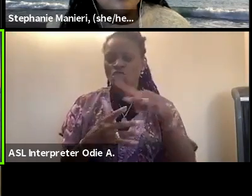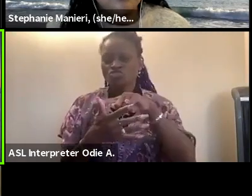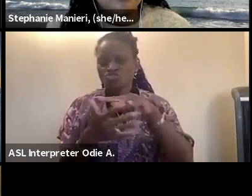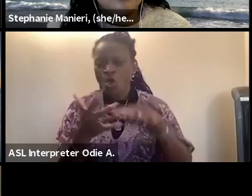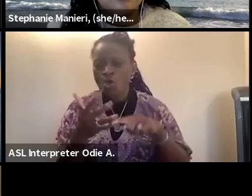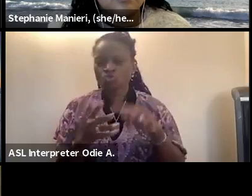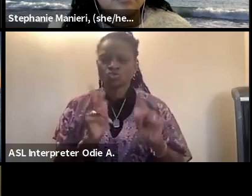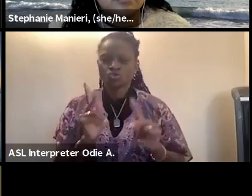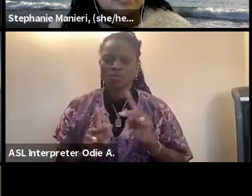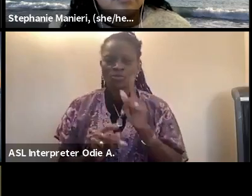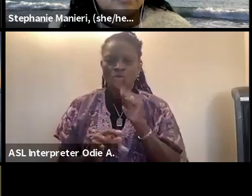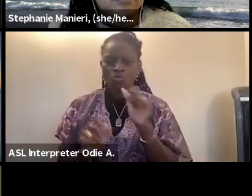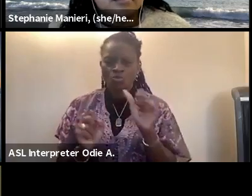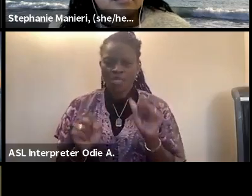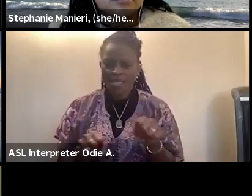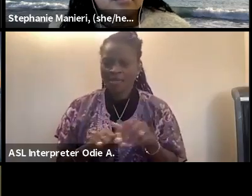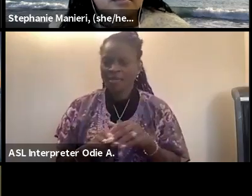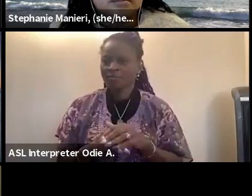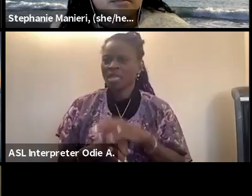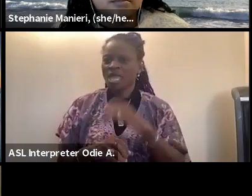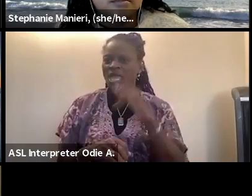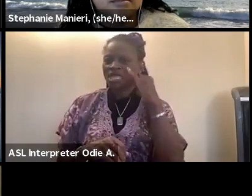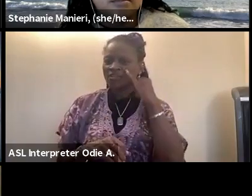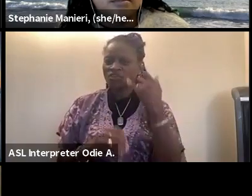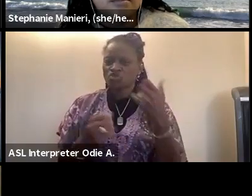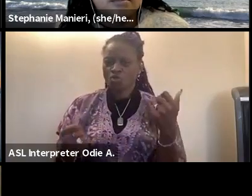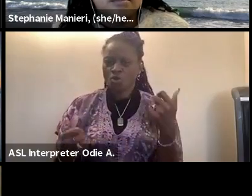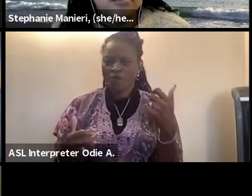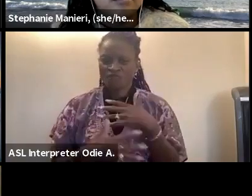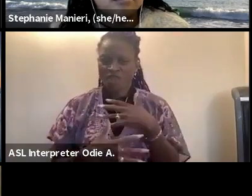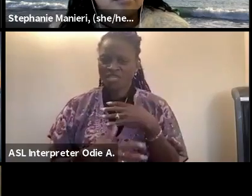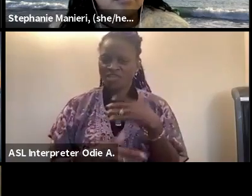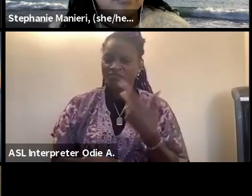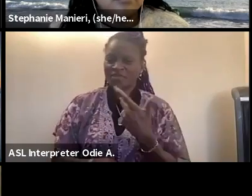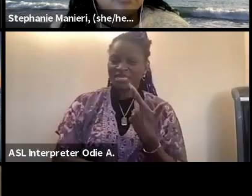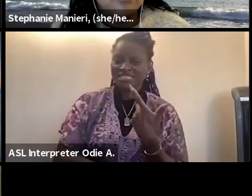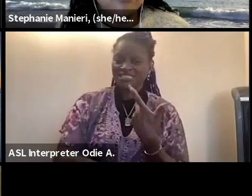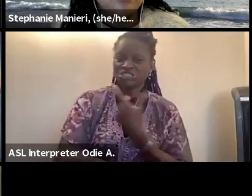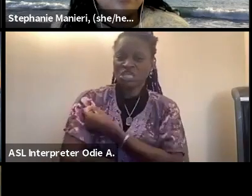And if you're afraid of having something injecting your body, monoclona bodies injects a lot in your body.